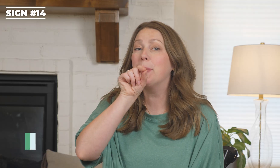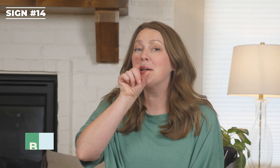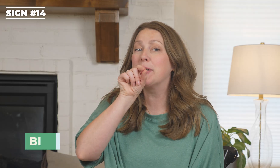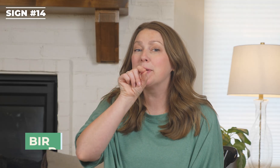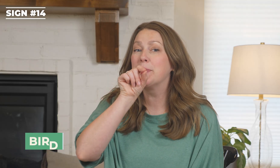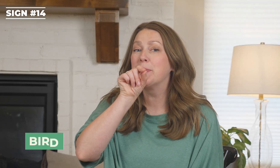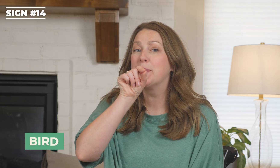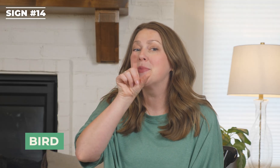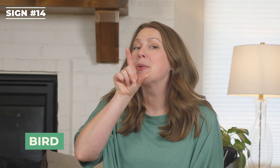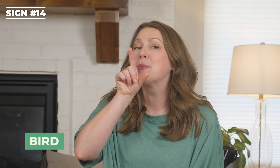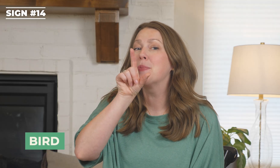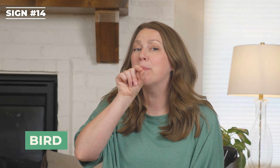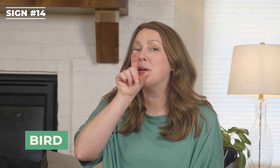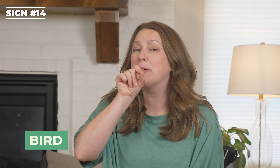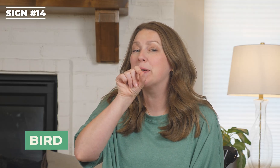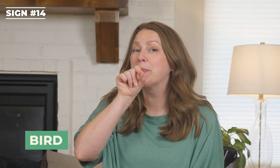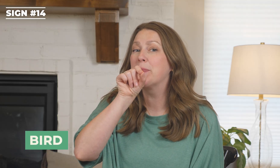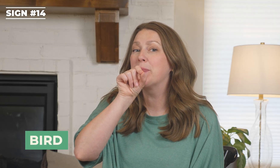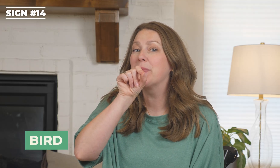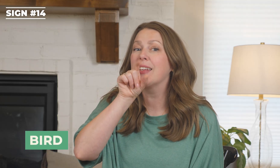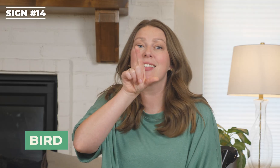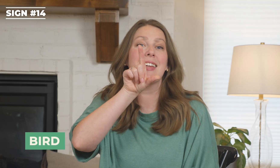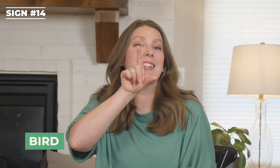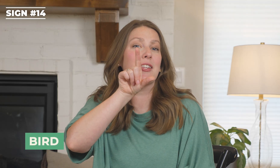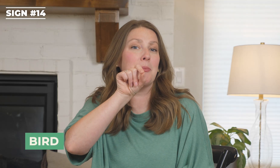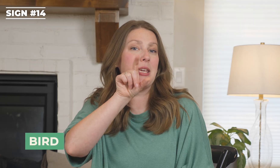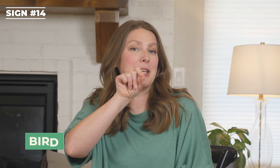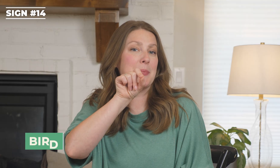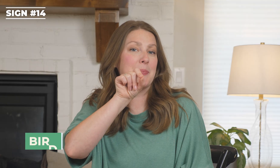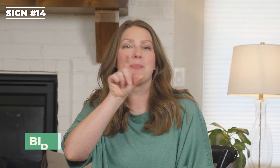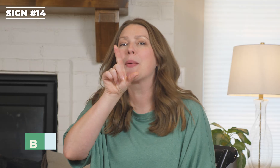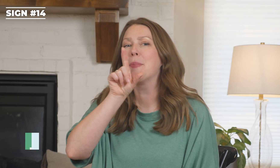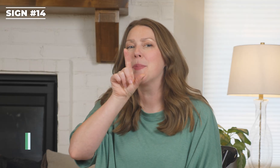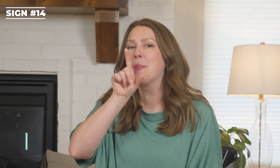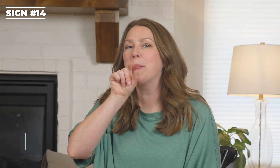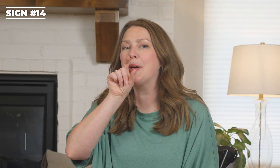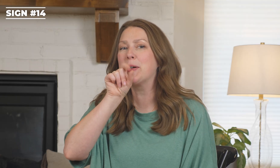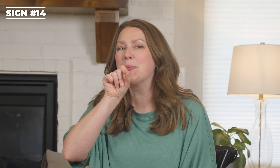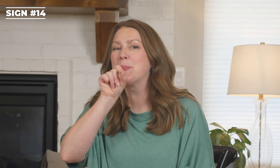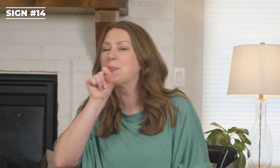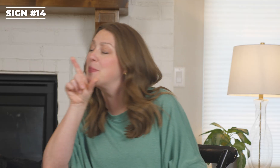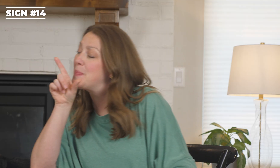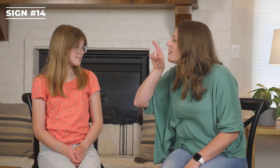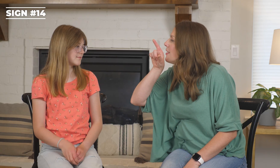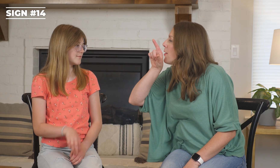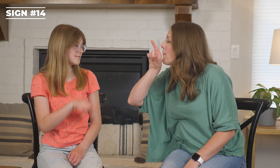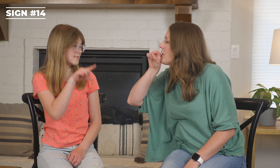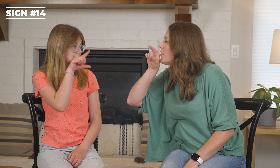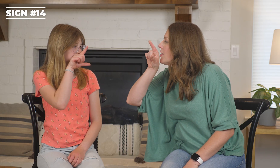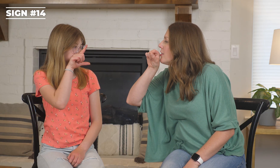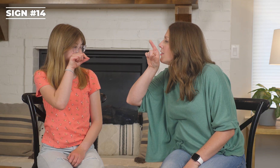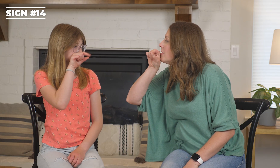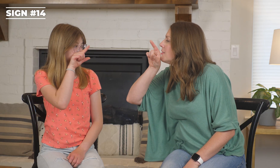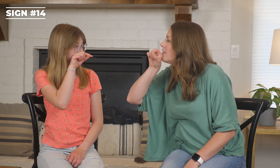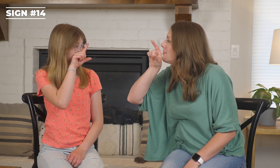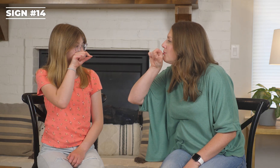Bird. It's like its little beak. Bird. Now. Bird.